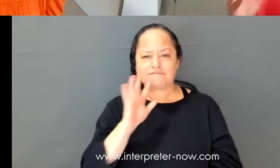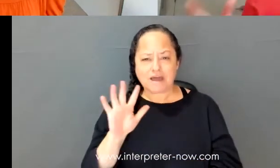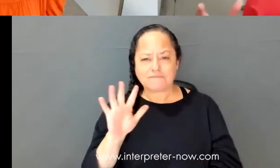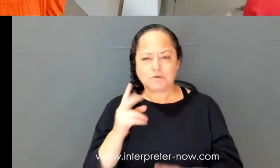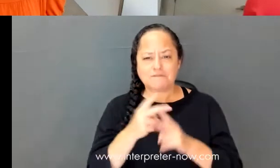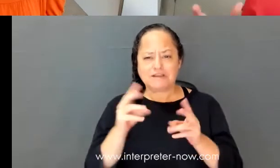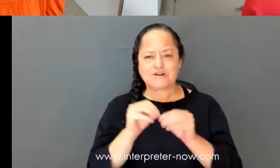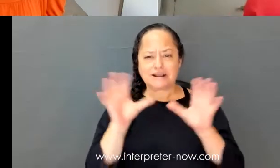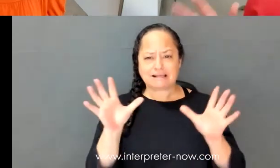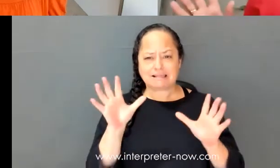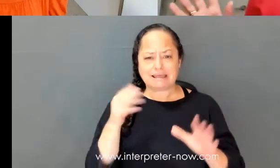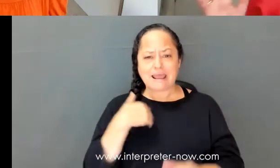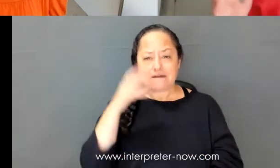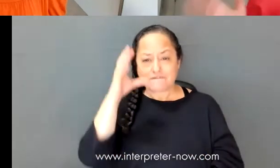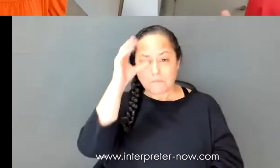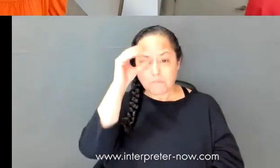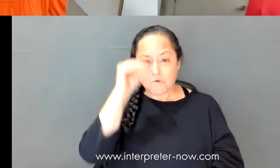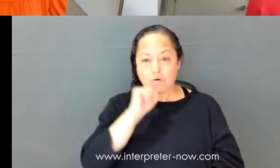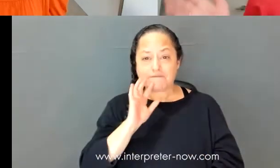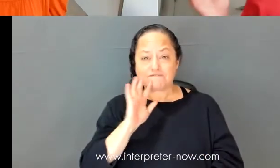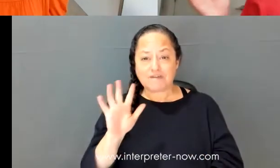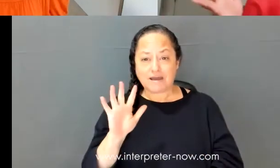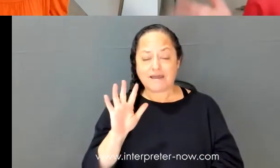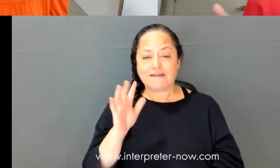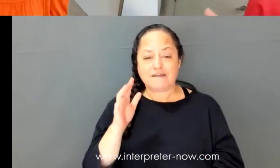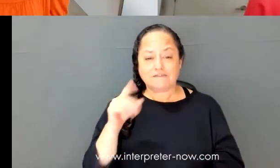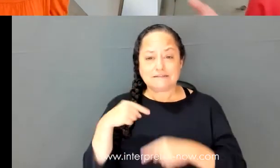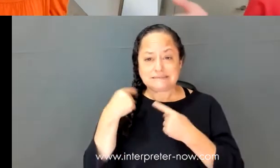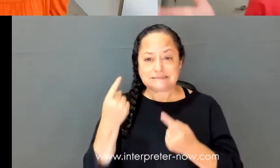I have a five-year-old cis Brown boy.